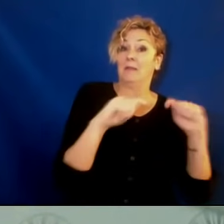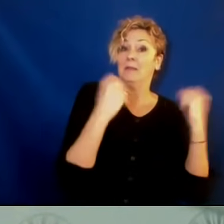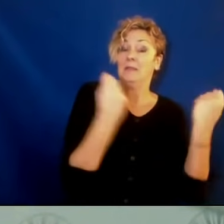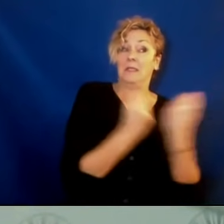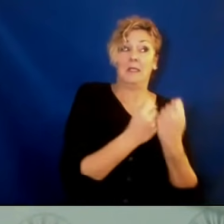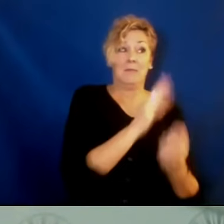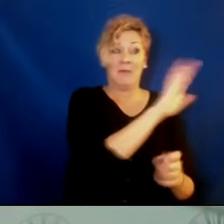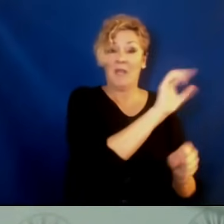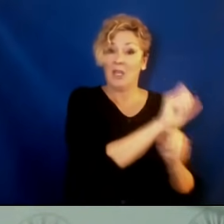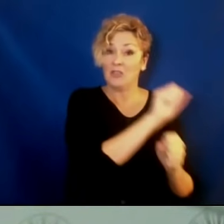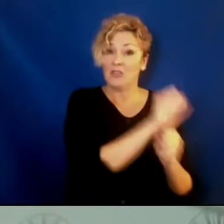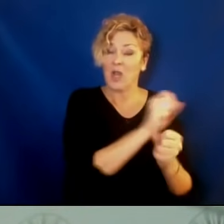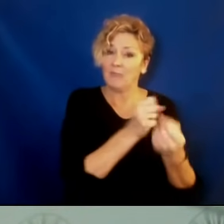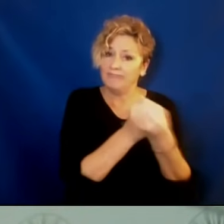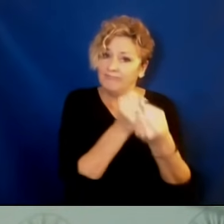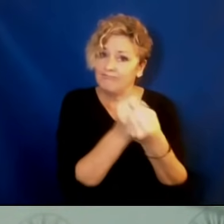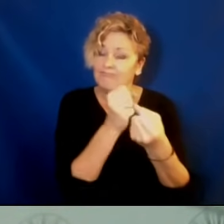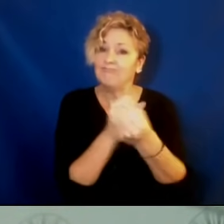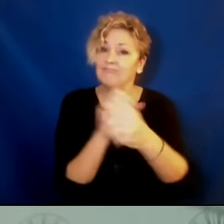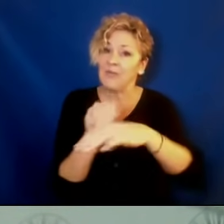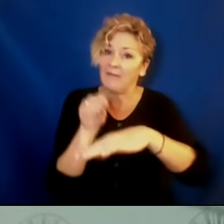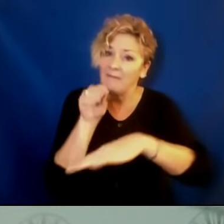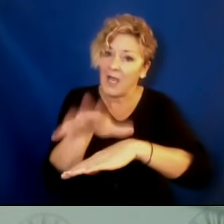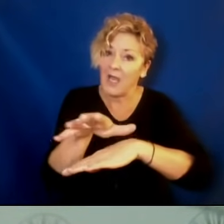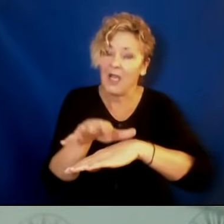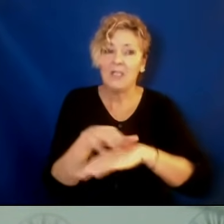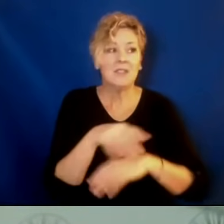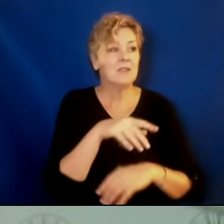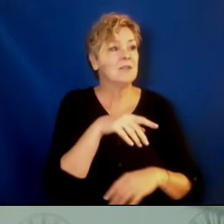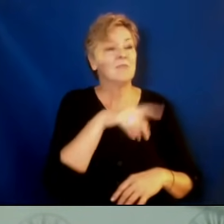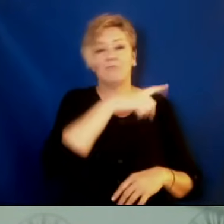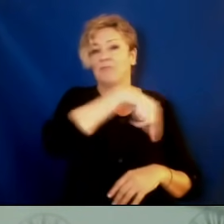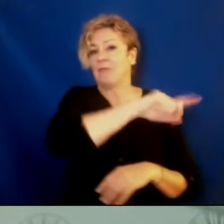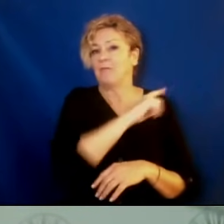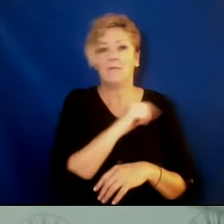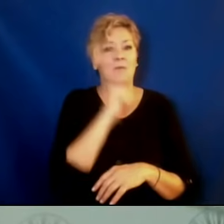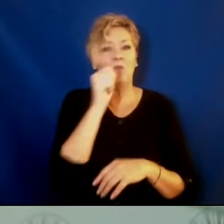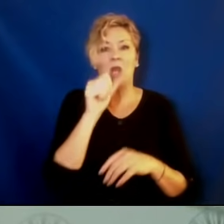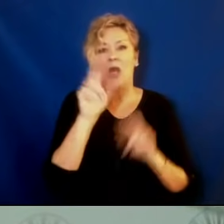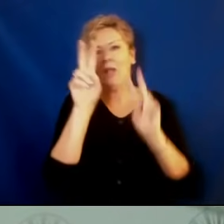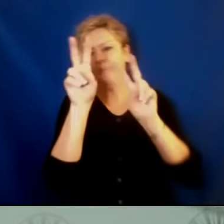If you know there is transmission in your social circle or in your community, and you